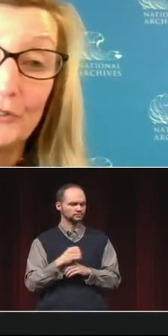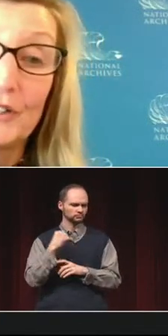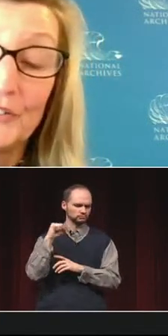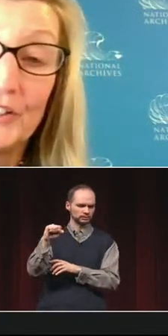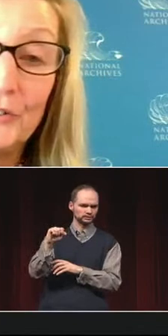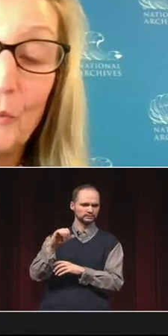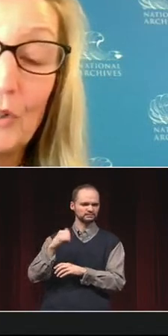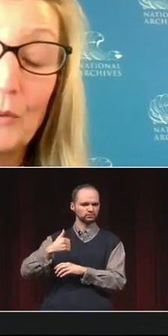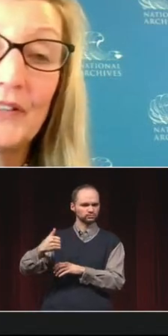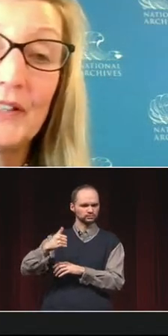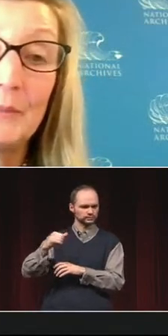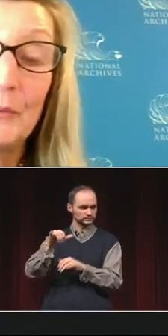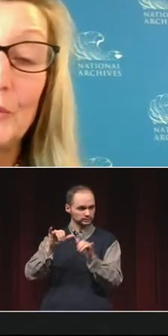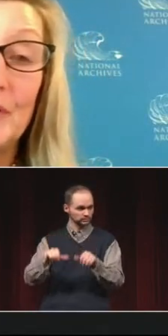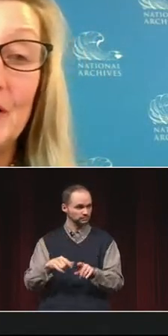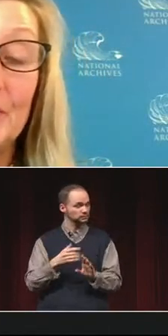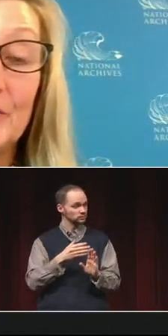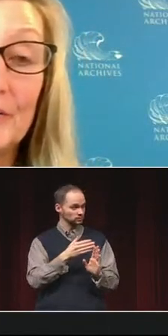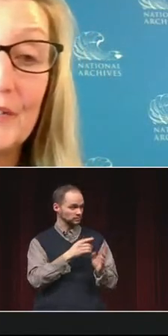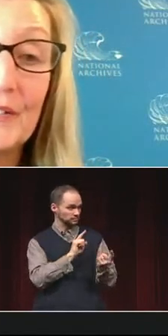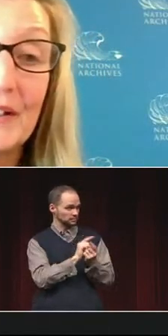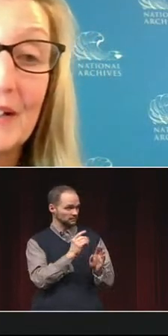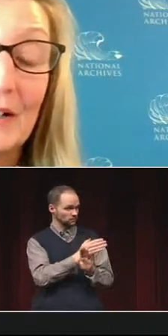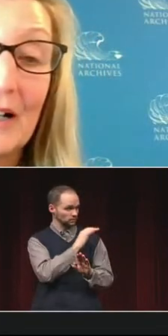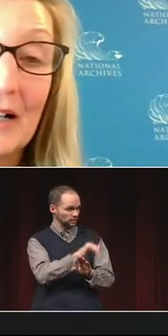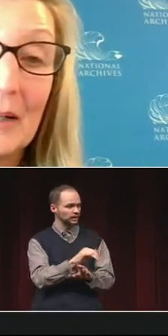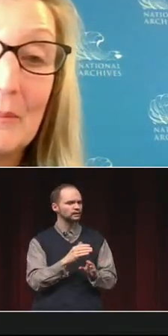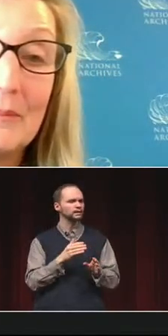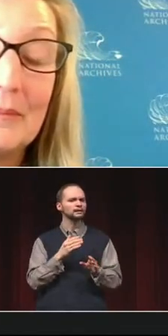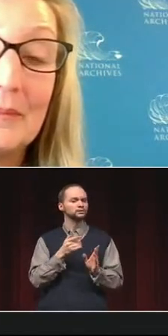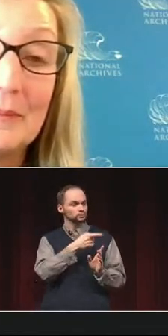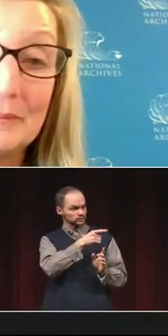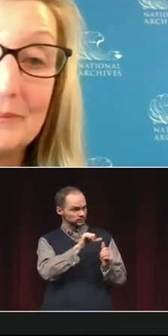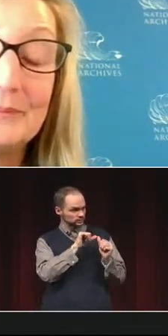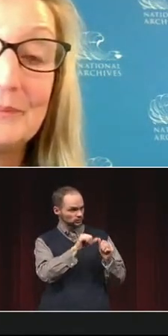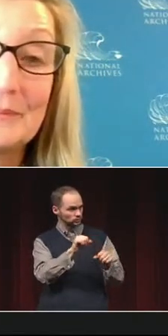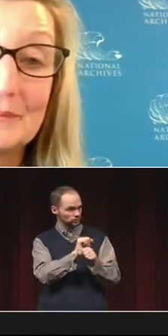continue to work with him through the years? >> >>: I did continue to work with him through